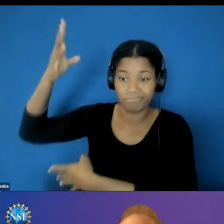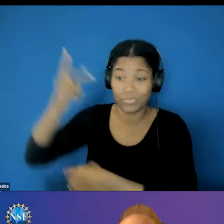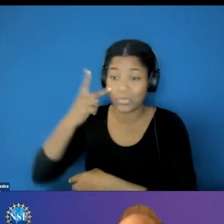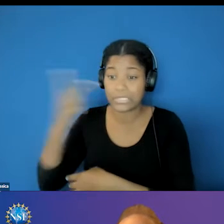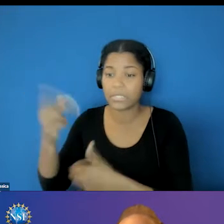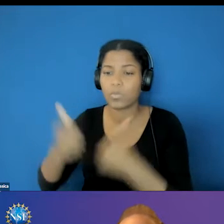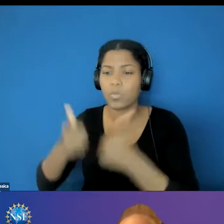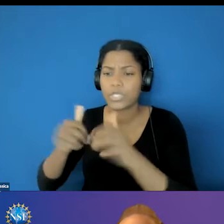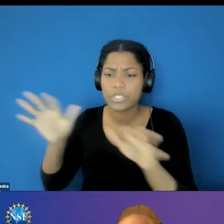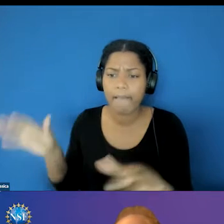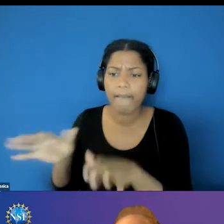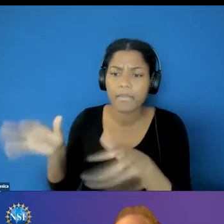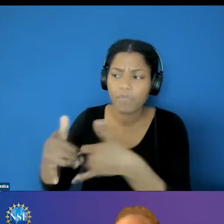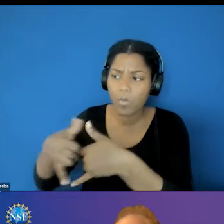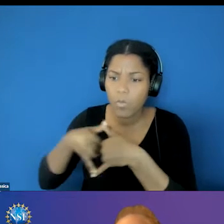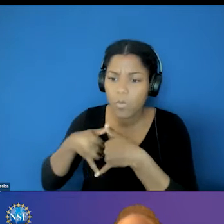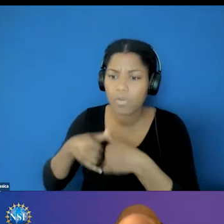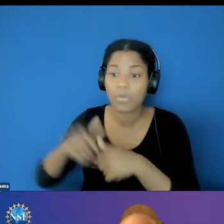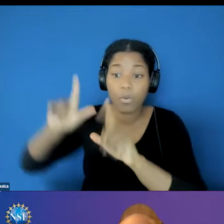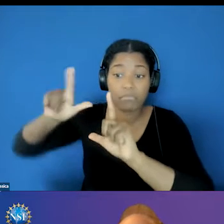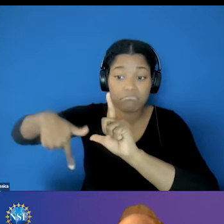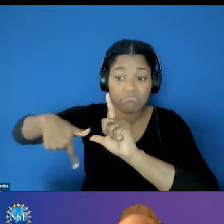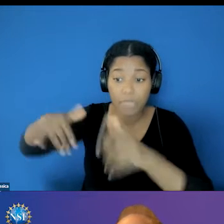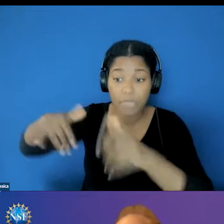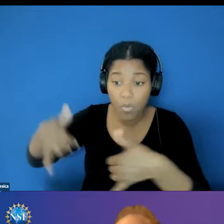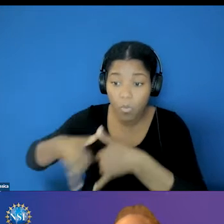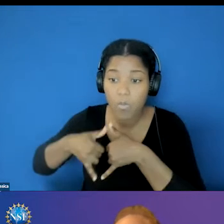and expired awards NSF has funded over the last number of years.